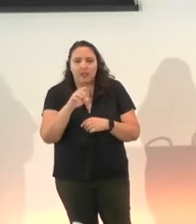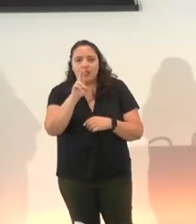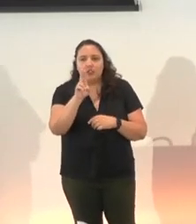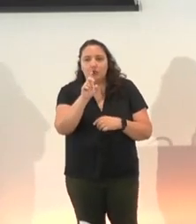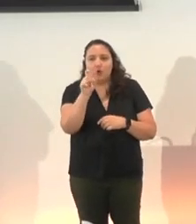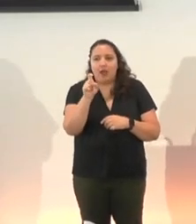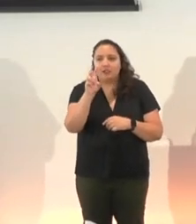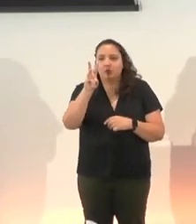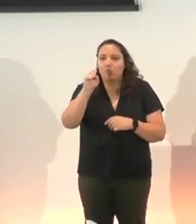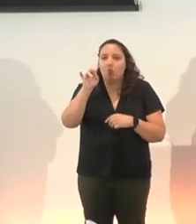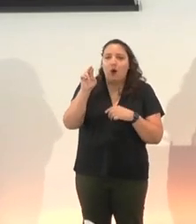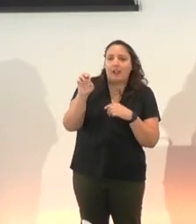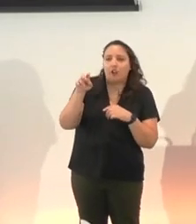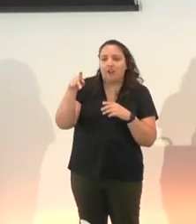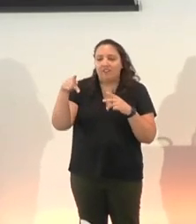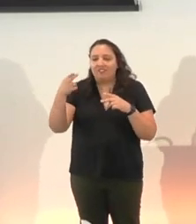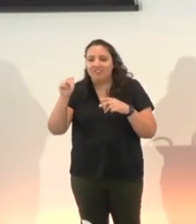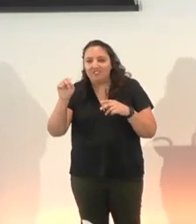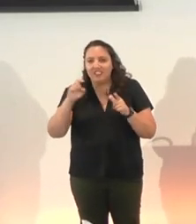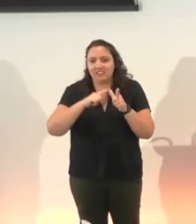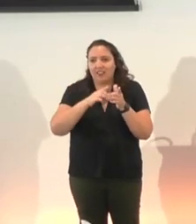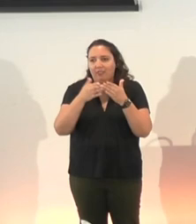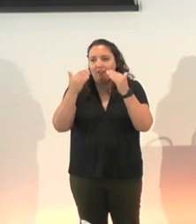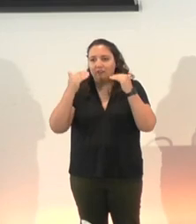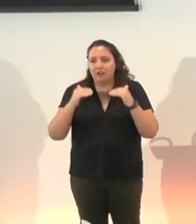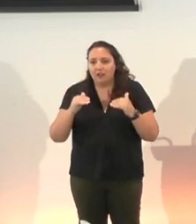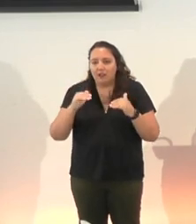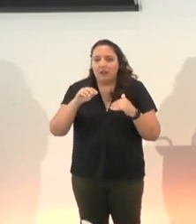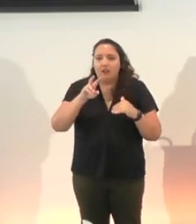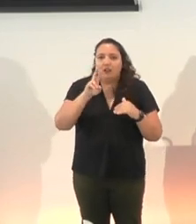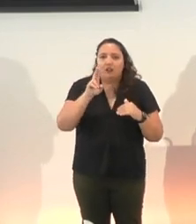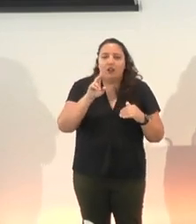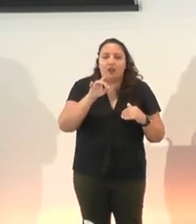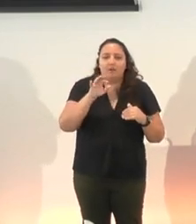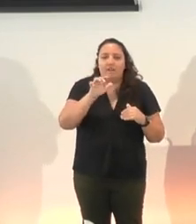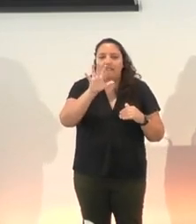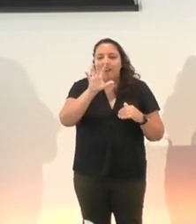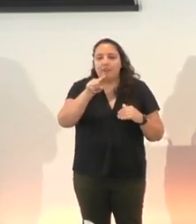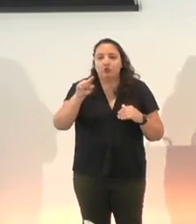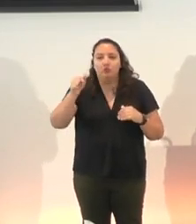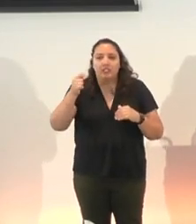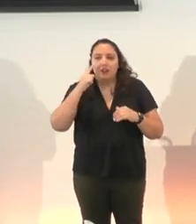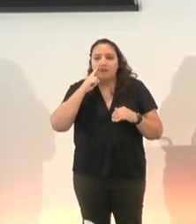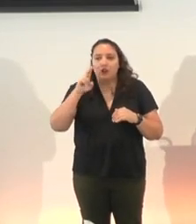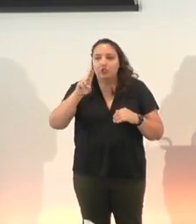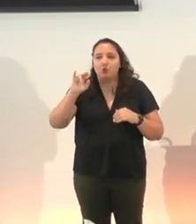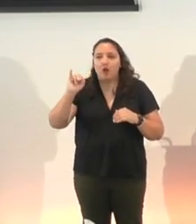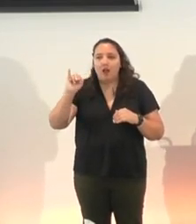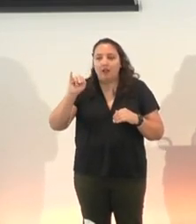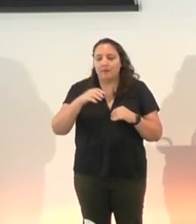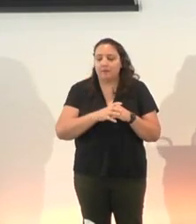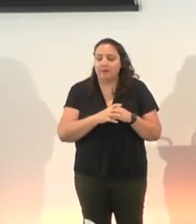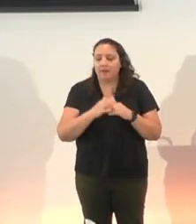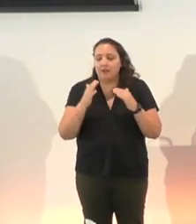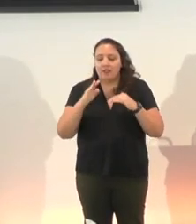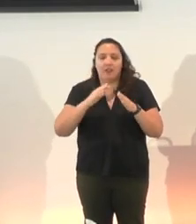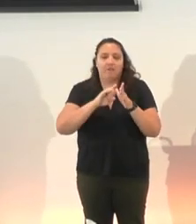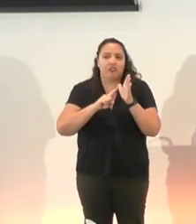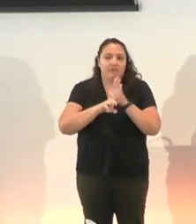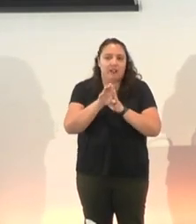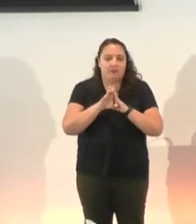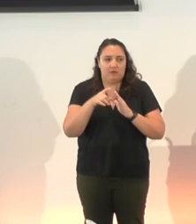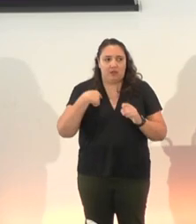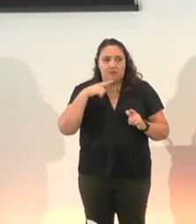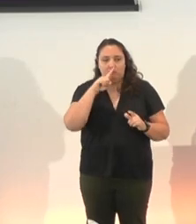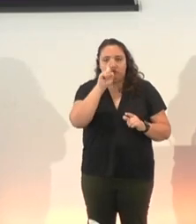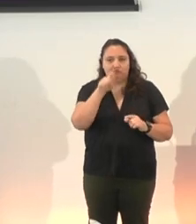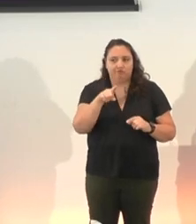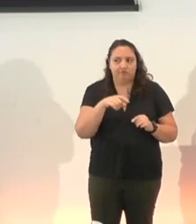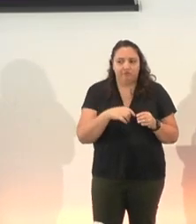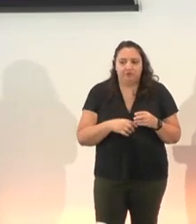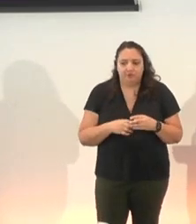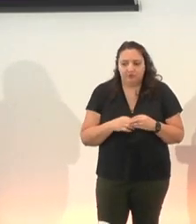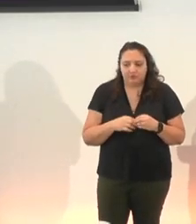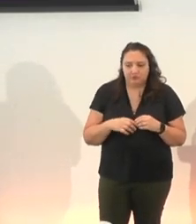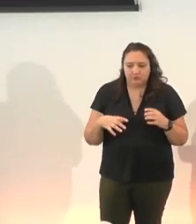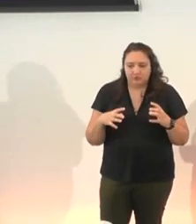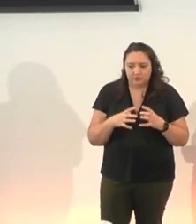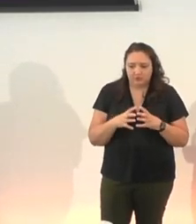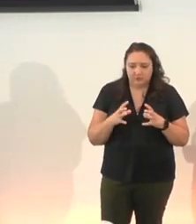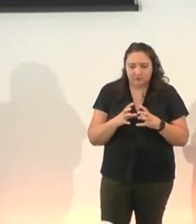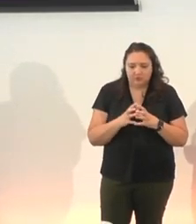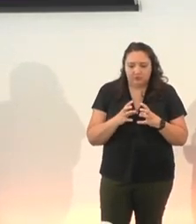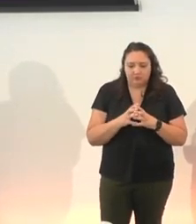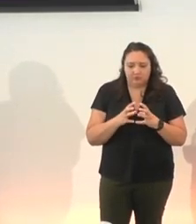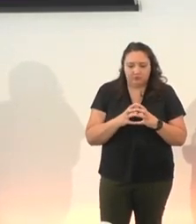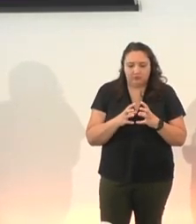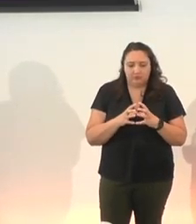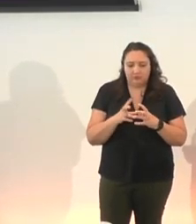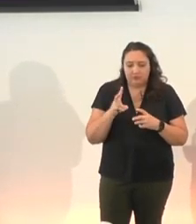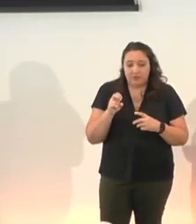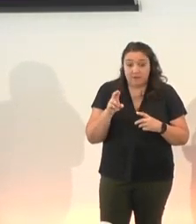and another five to 10 in UI design as we go into the development, is VERA also a fit for those use